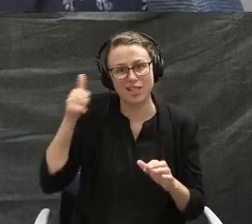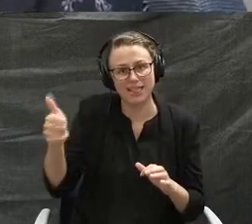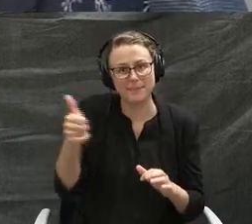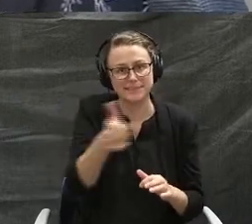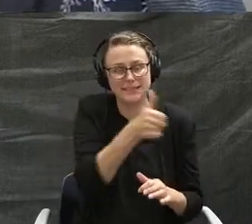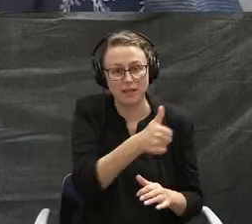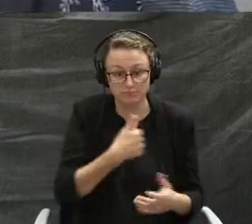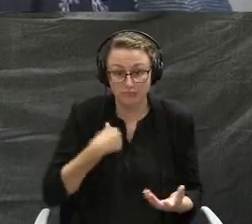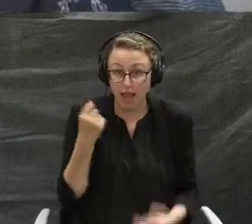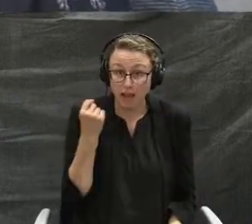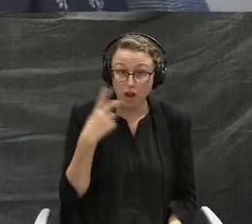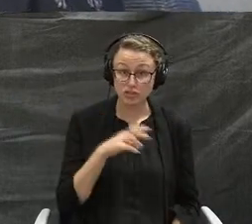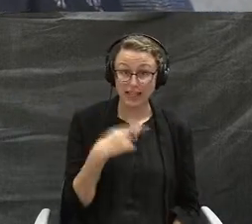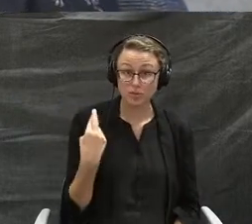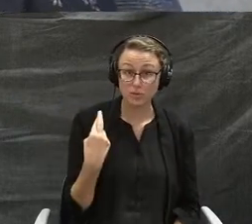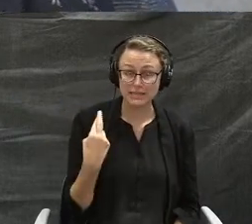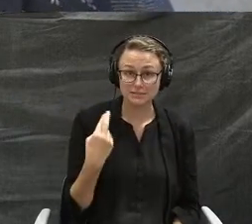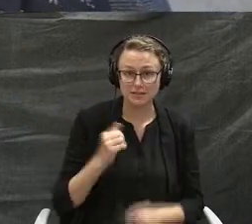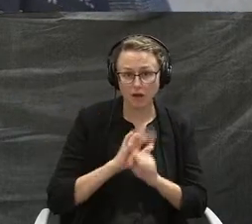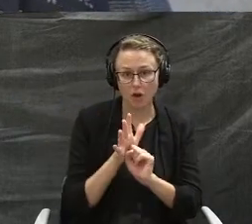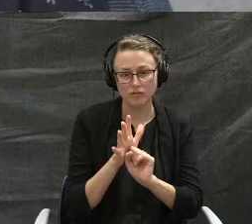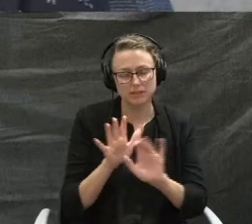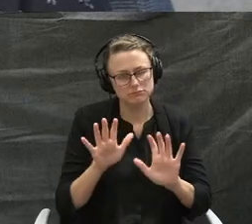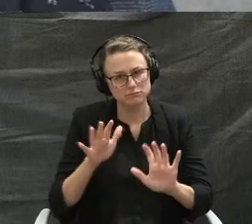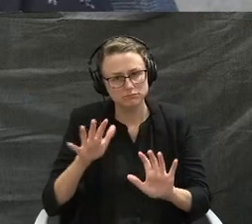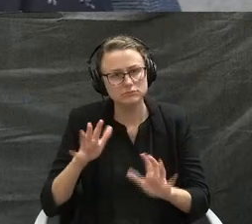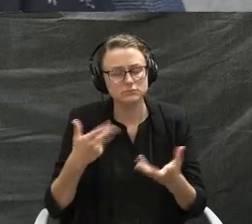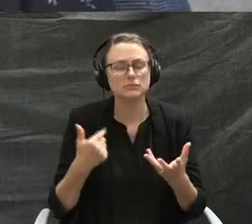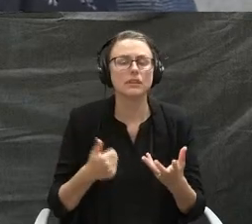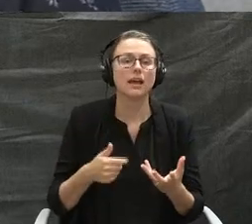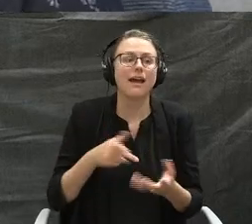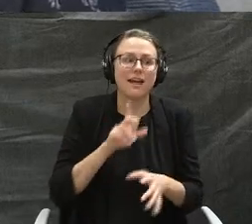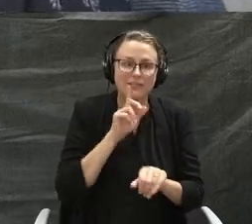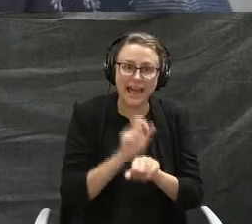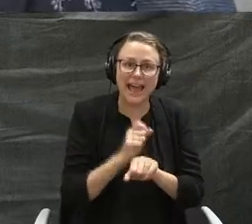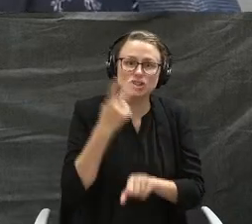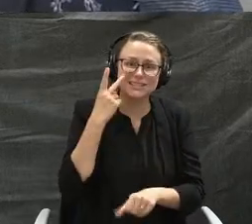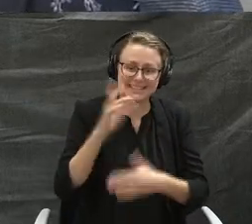this time, and I have also seen the actual consequences of my children not being in school.